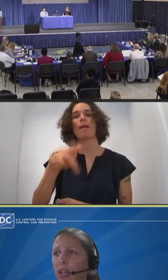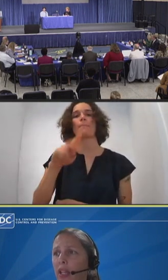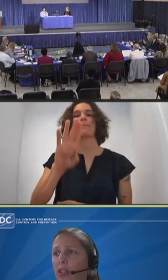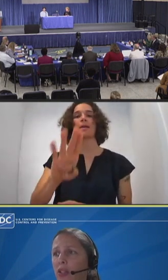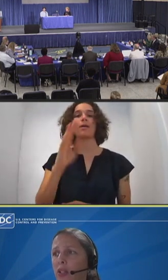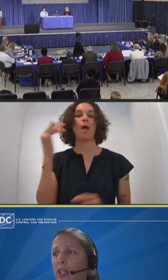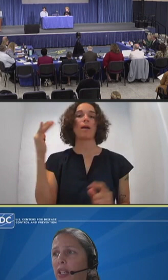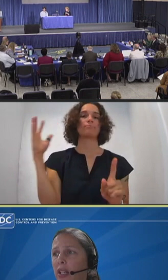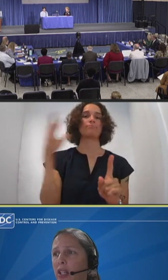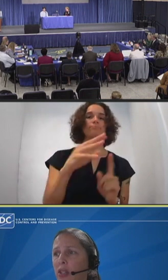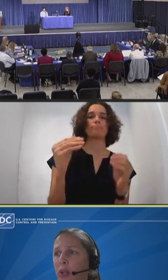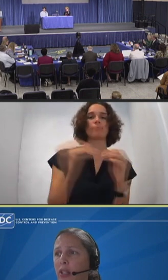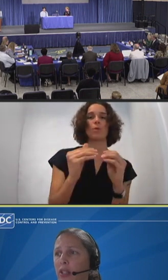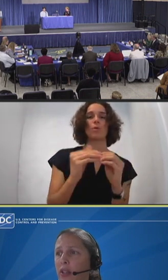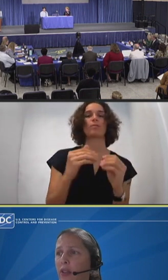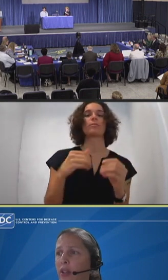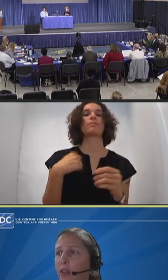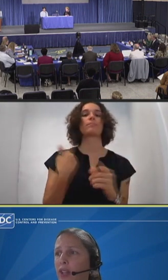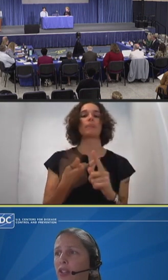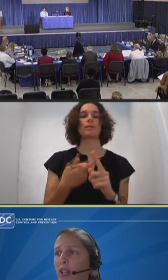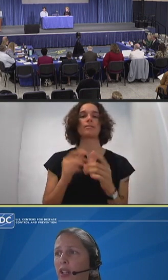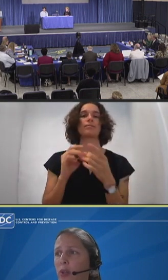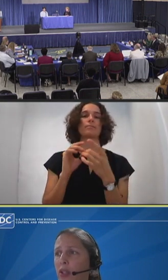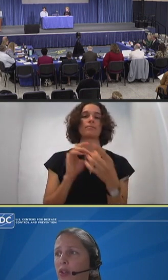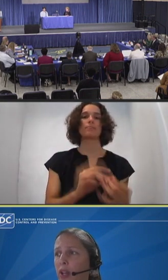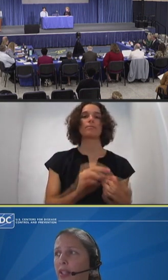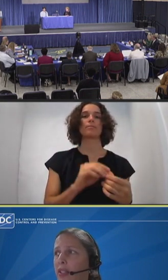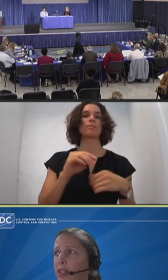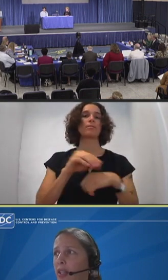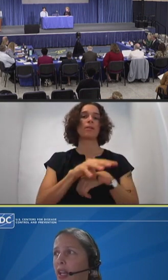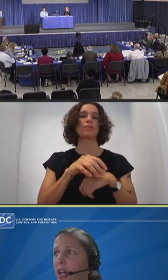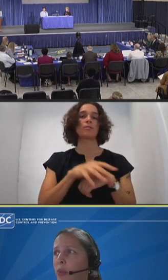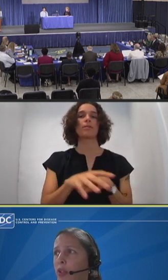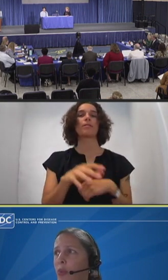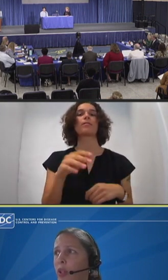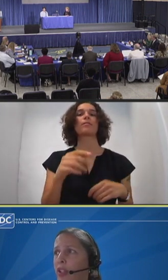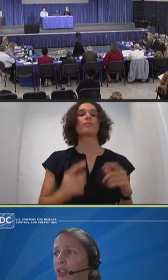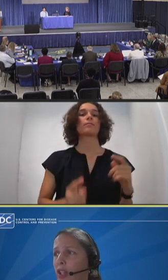And the associated consequence for infectious consequences rises to the top with injection